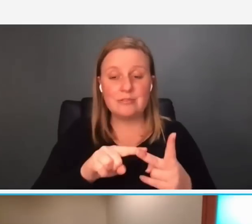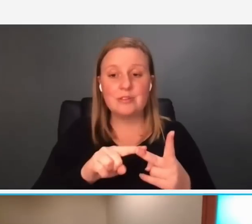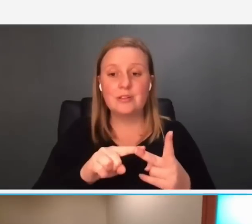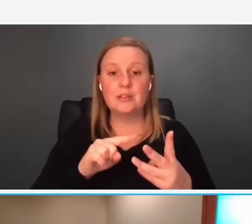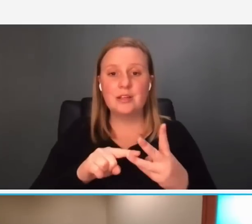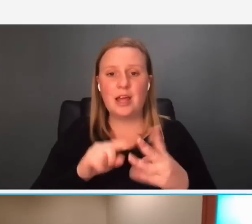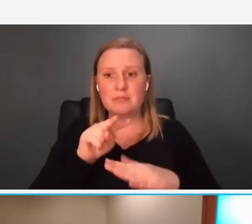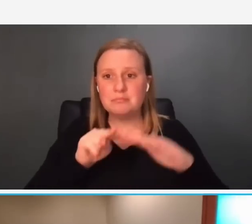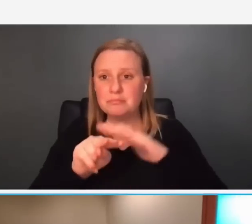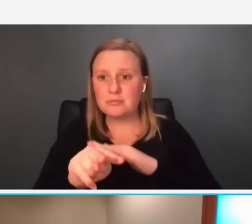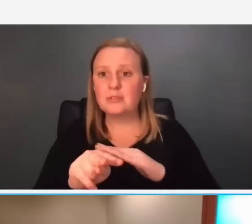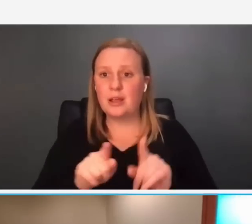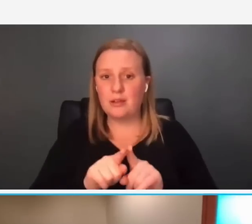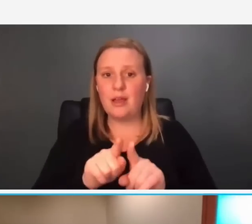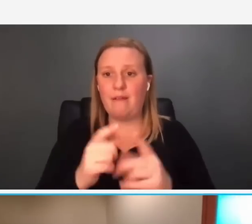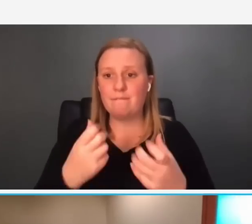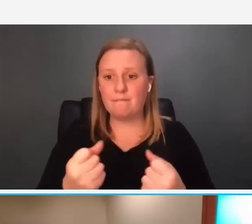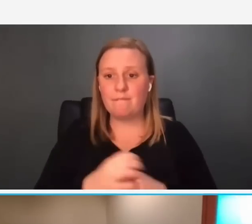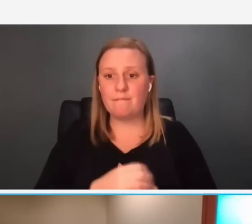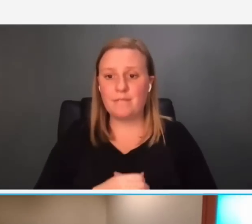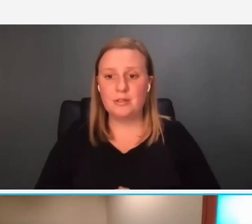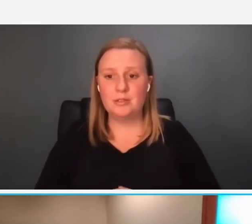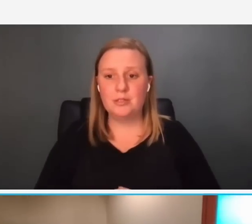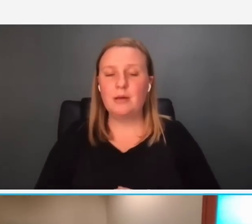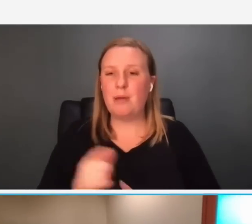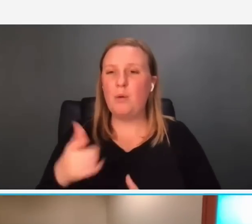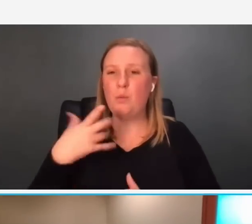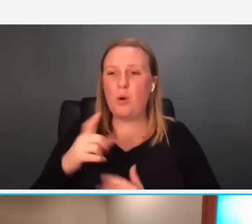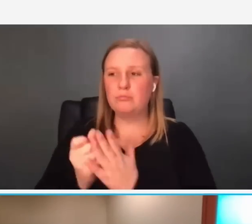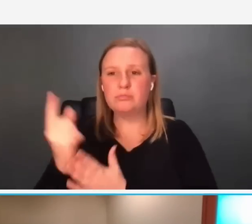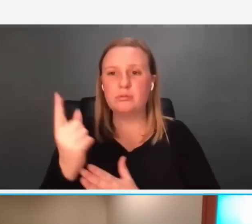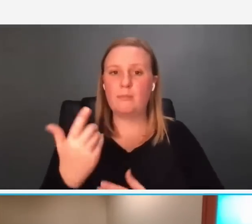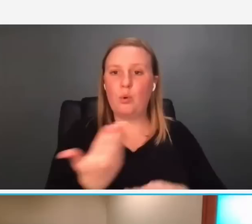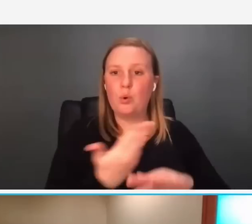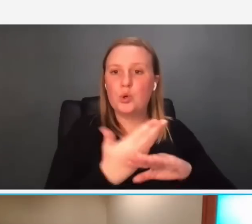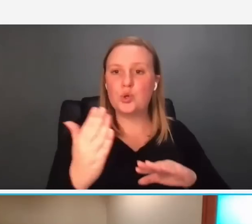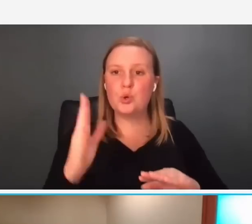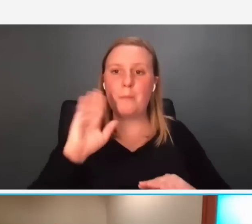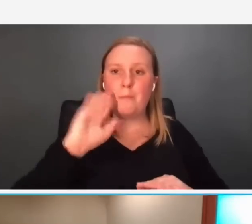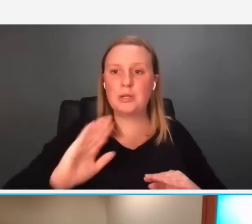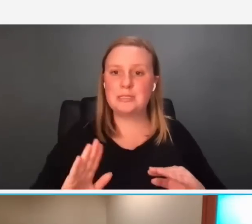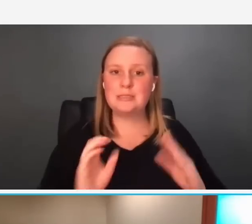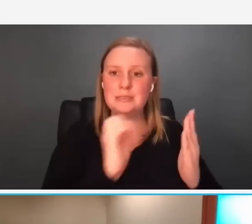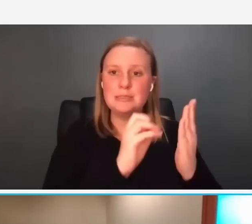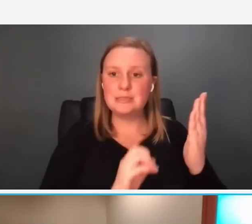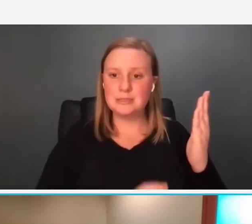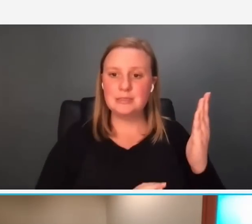to make the framework and legislation more contemporary and that means more flexible for the regulator to respond and direct resources to those